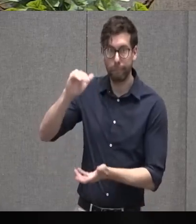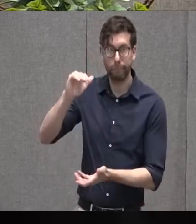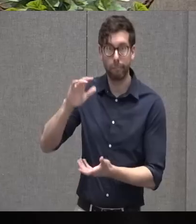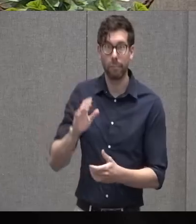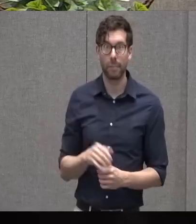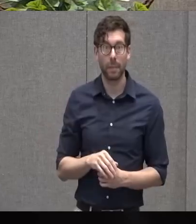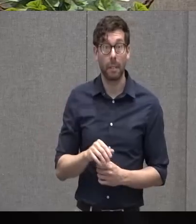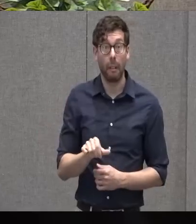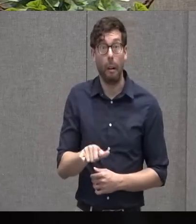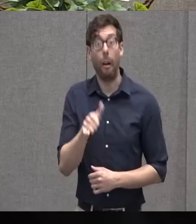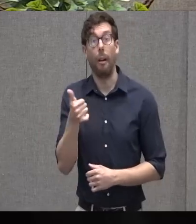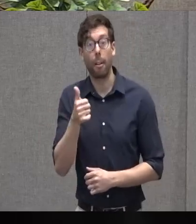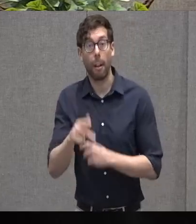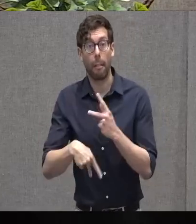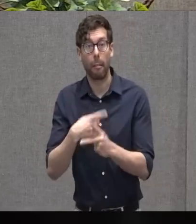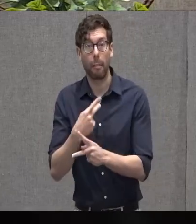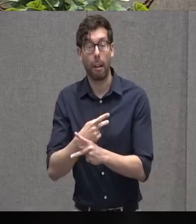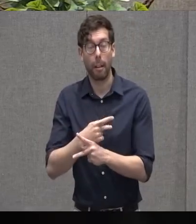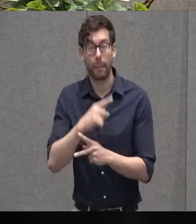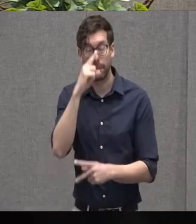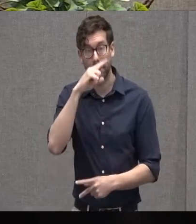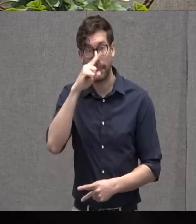This one's a duck or chicken, duck.